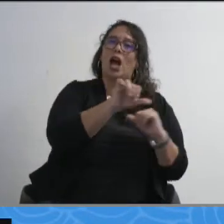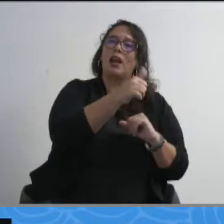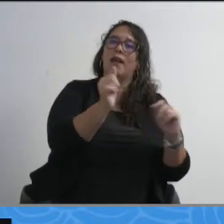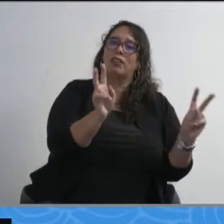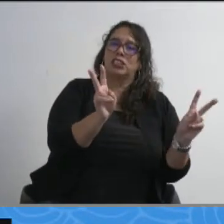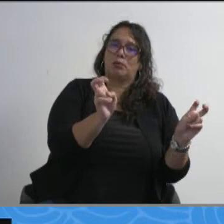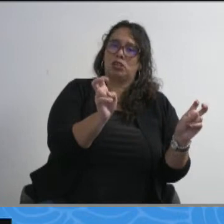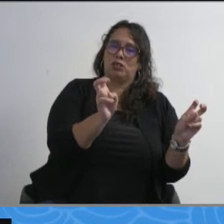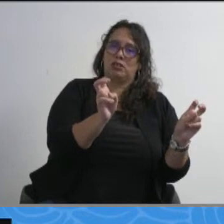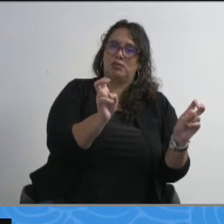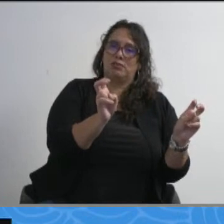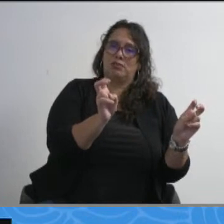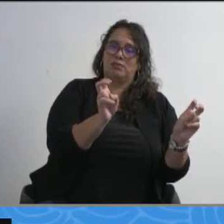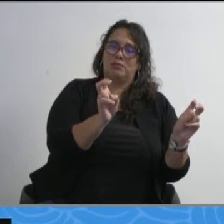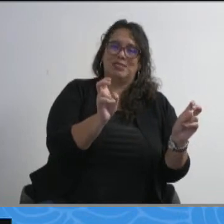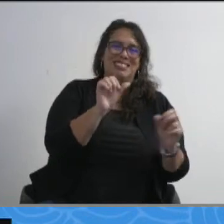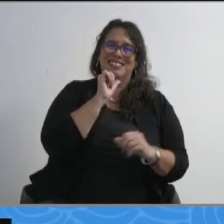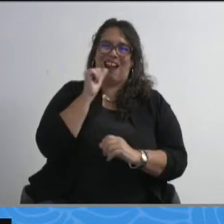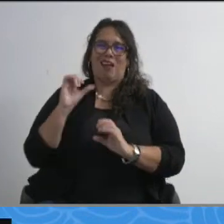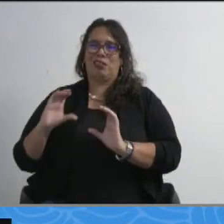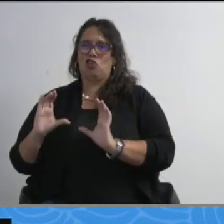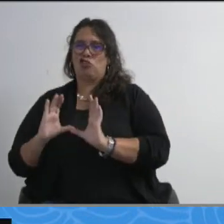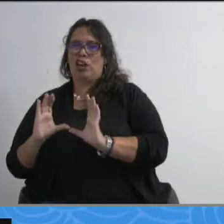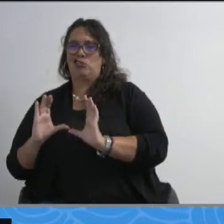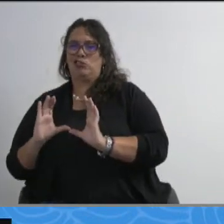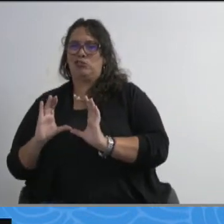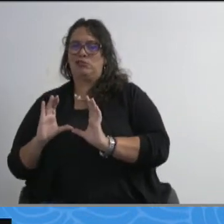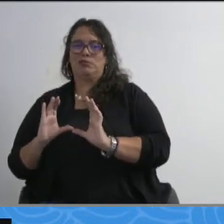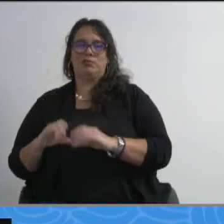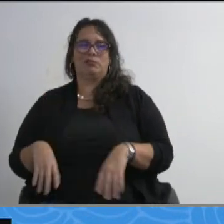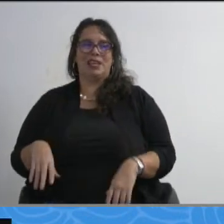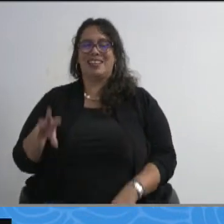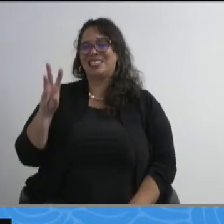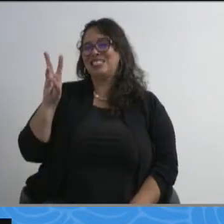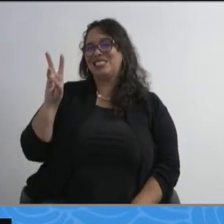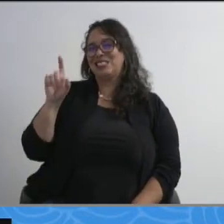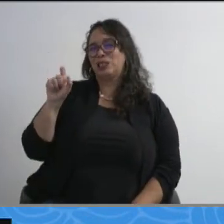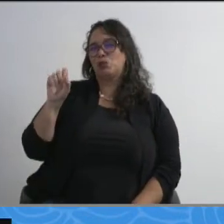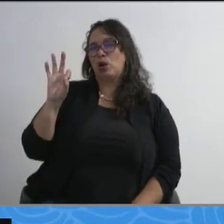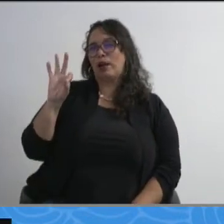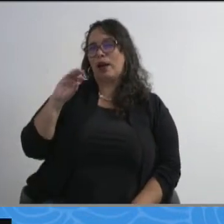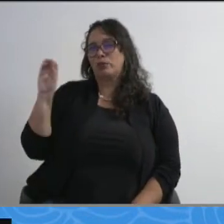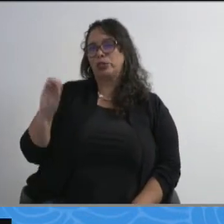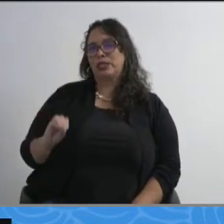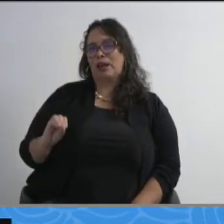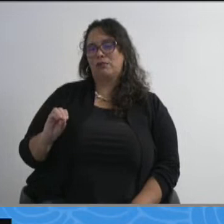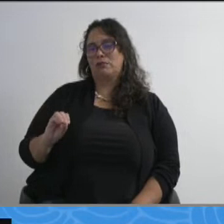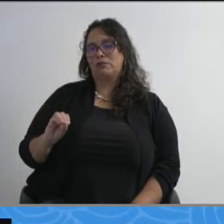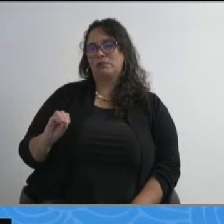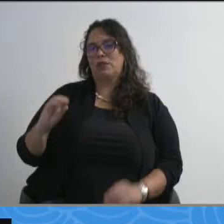than what their credential lists. And that's 6.9% of our teaching force.